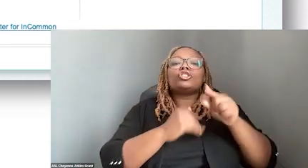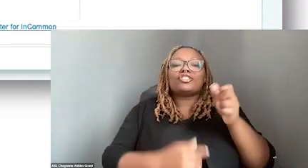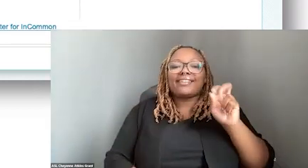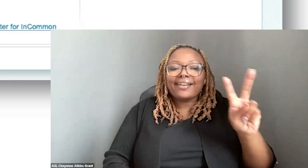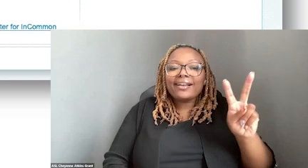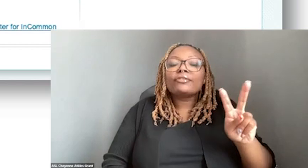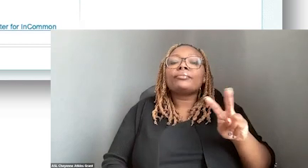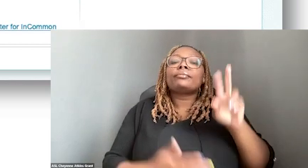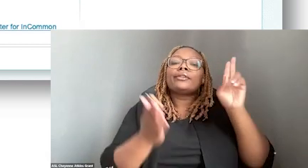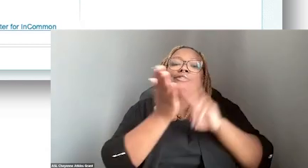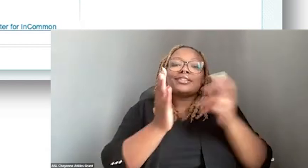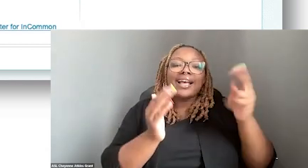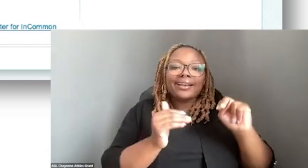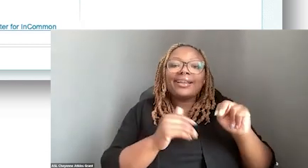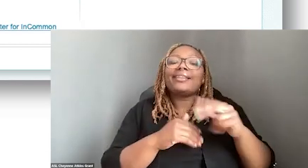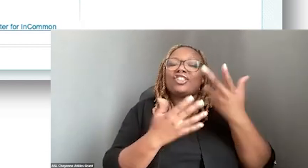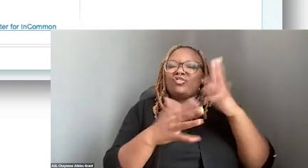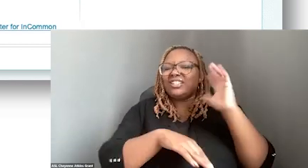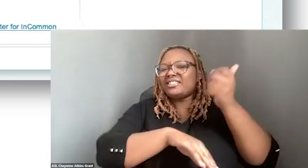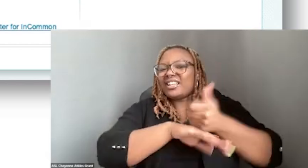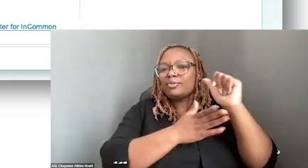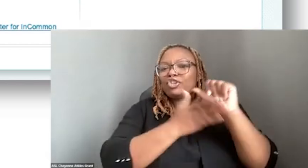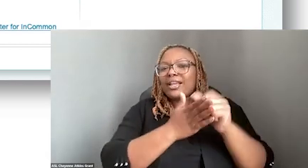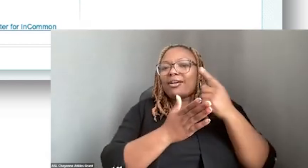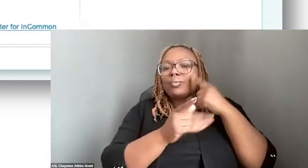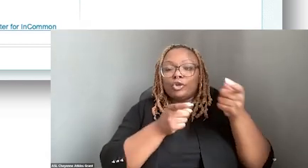You sign in with that account that you've set up, where you're managing all